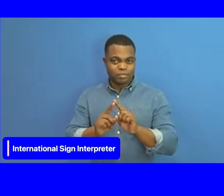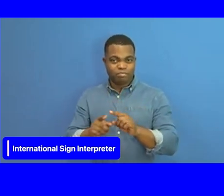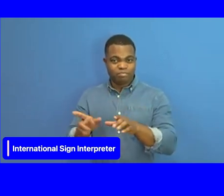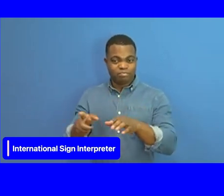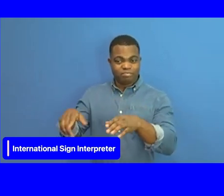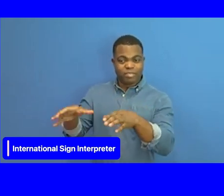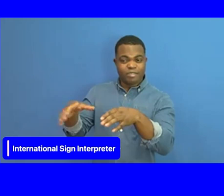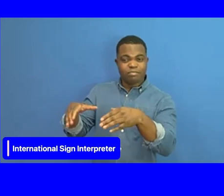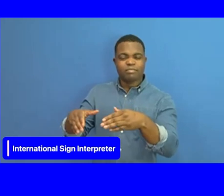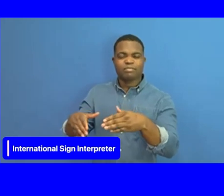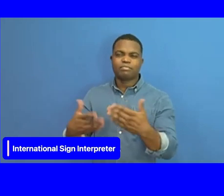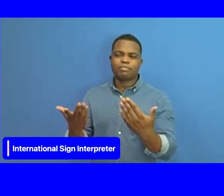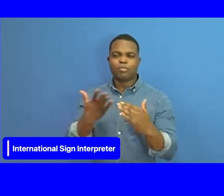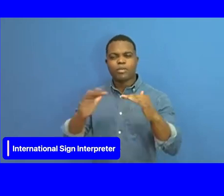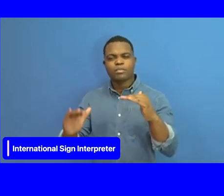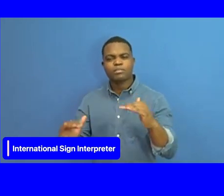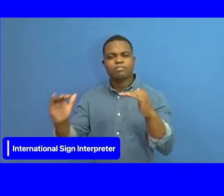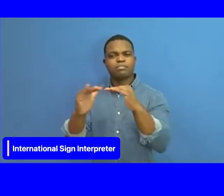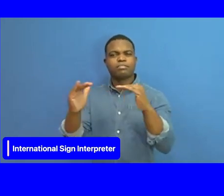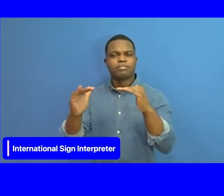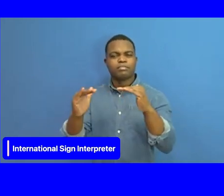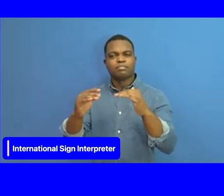of climate change, preserving our planet.